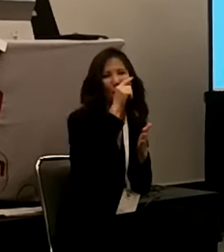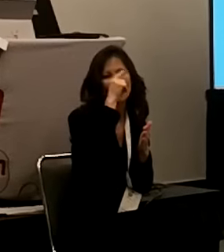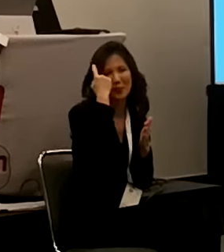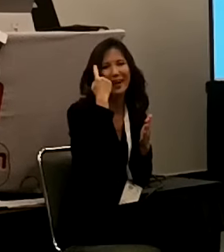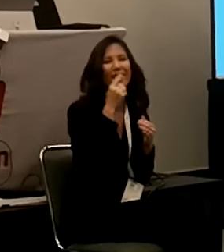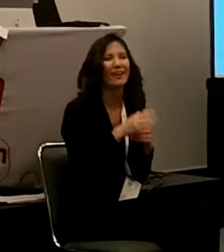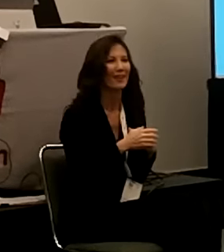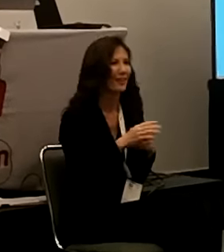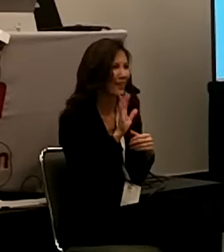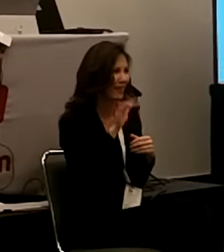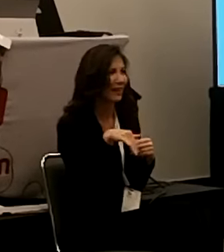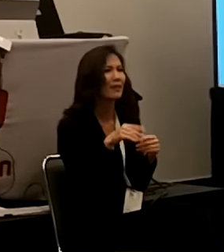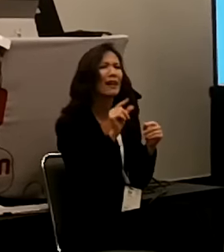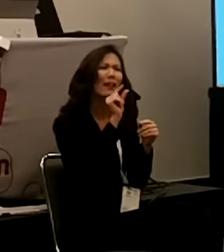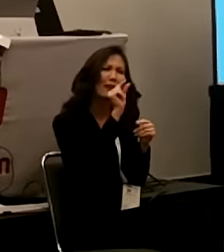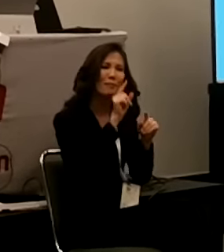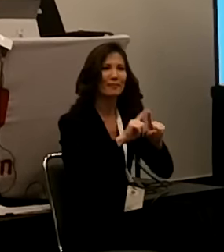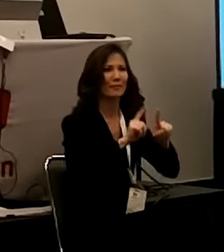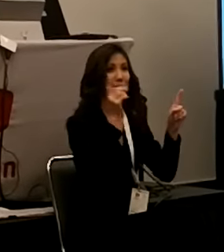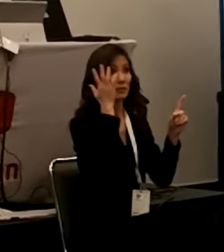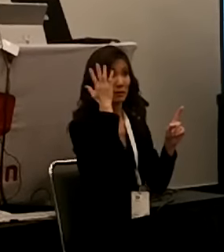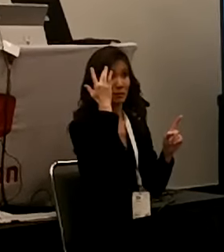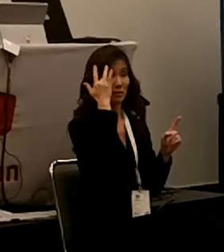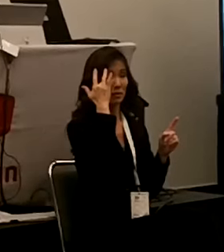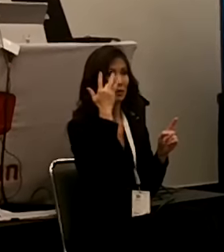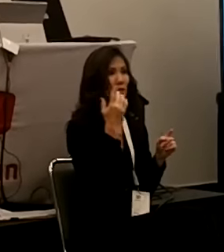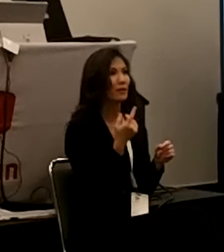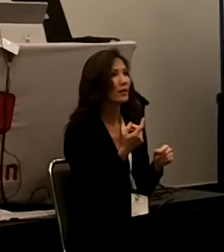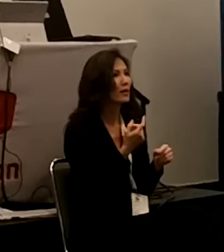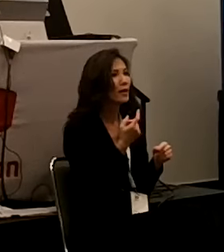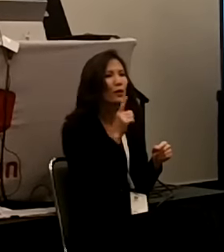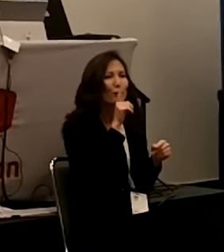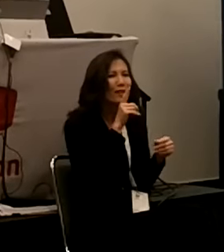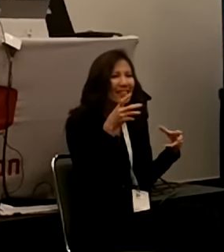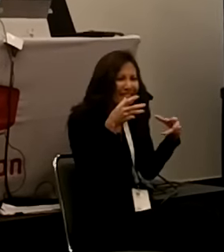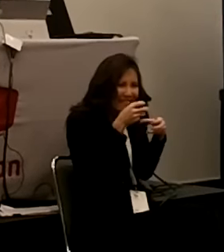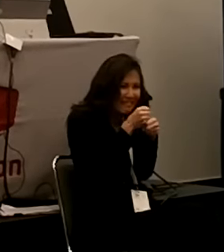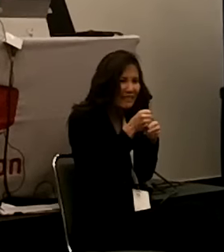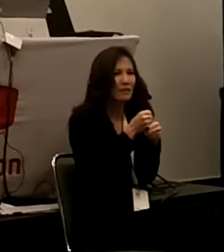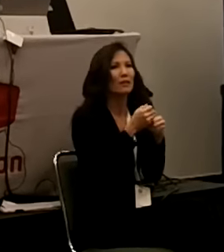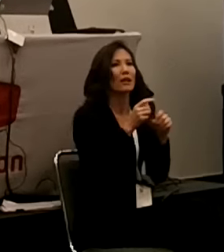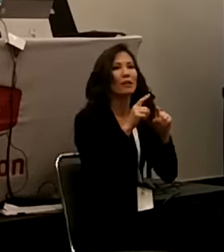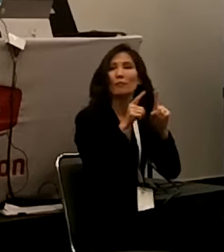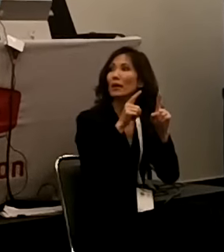It's gonna be a little bit different because something new came out, but in a nutshell, pretty much the same, there you go.